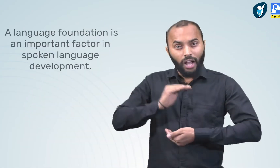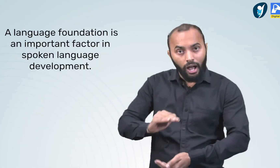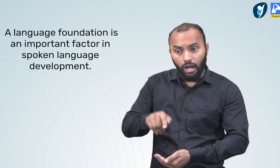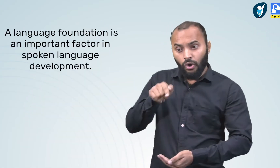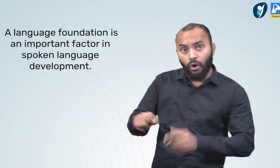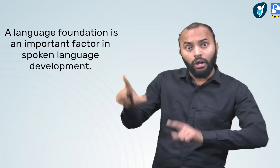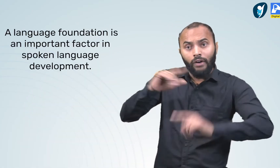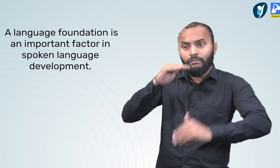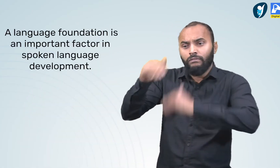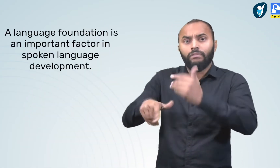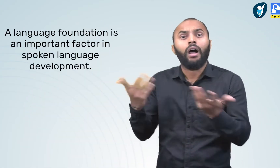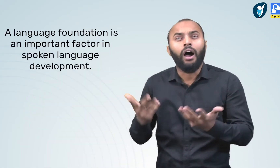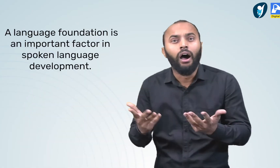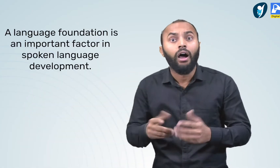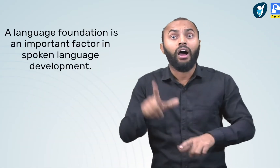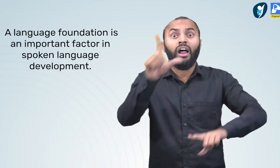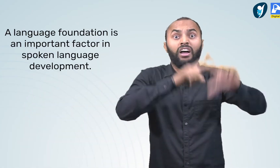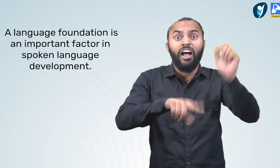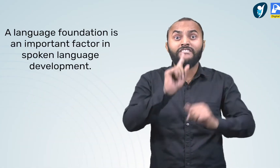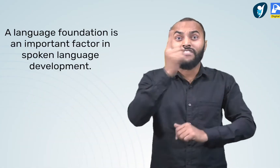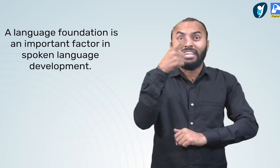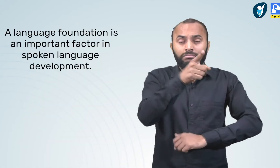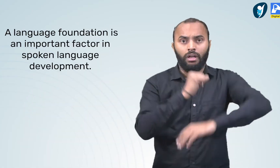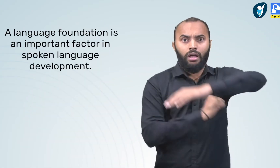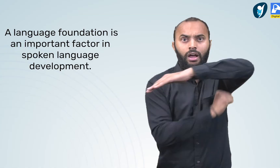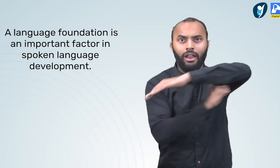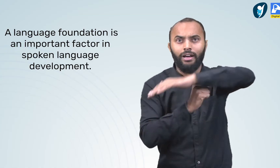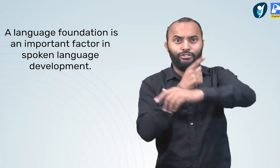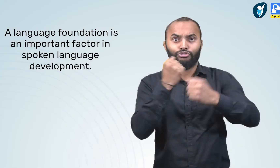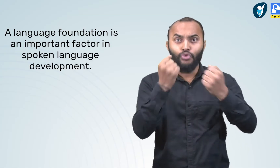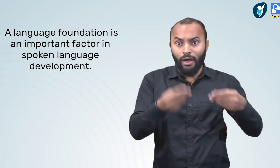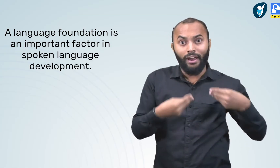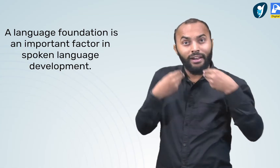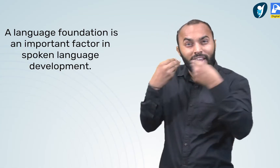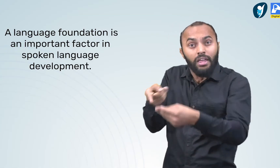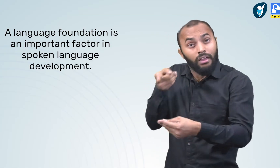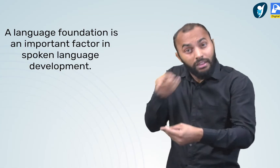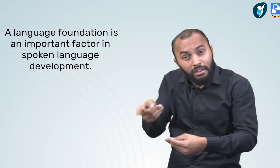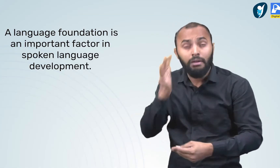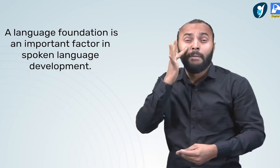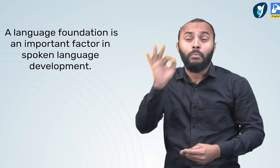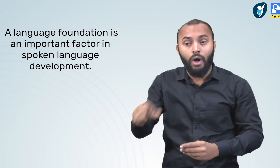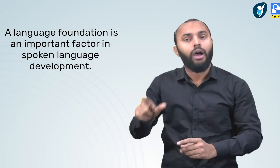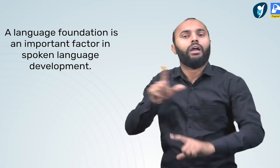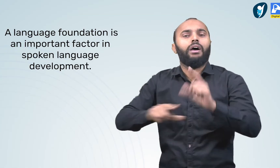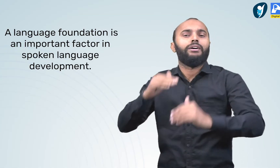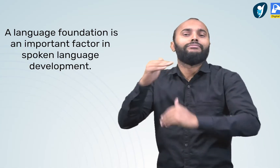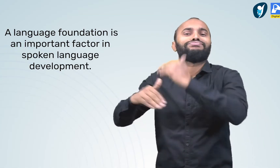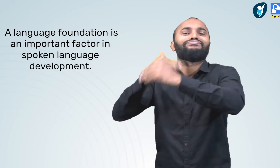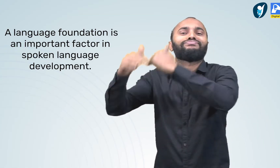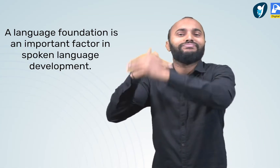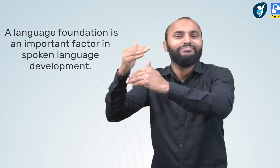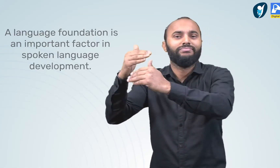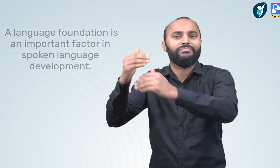A first language foundation is an important factor in second language development.